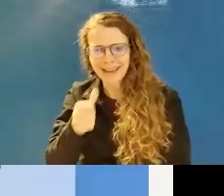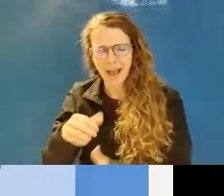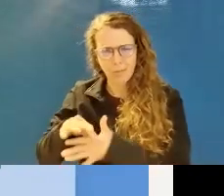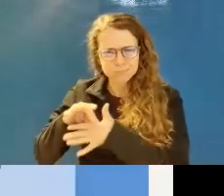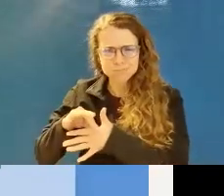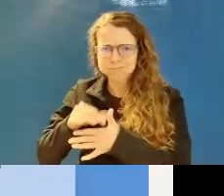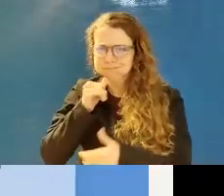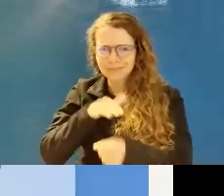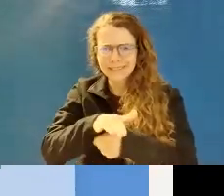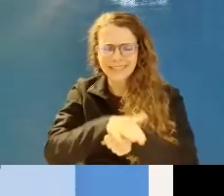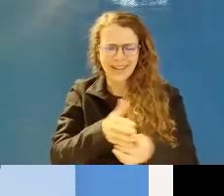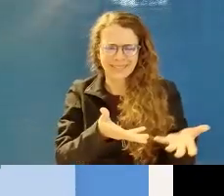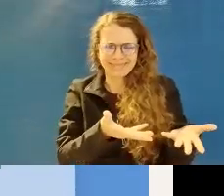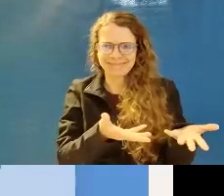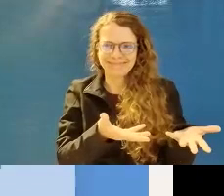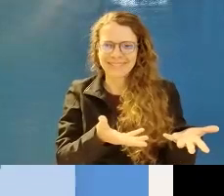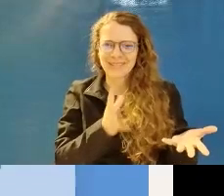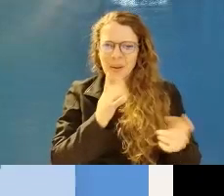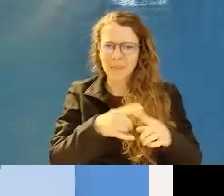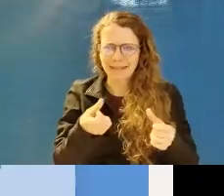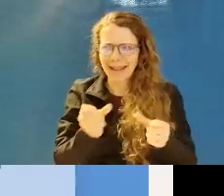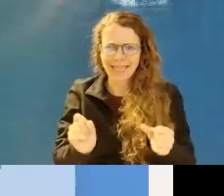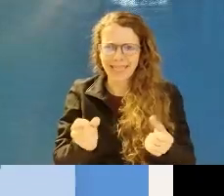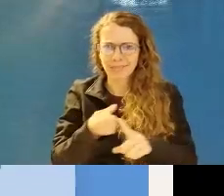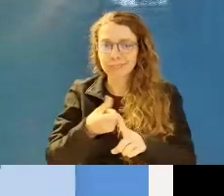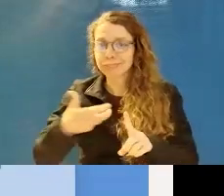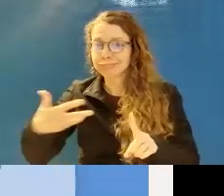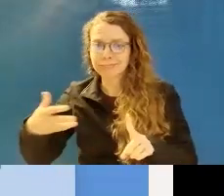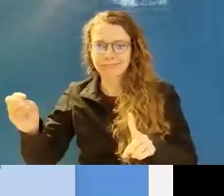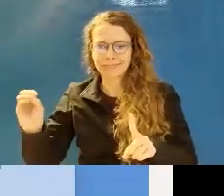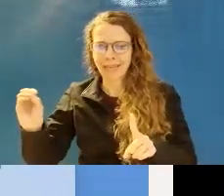It doesn't, you know, talk about anything, that the student is saying, responding